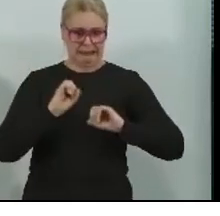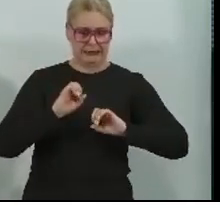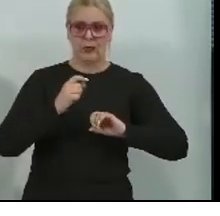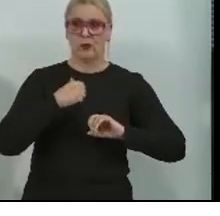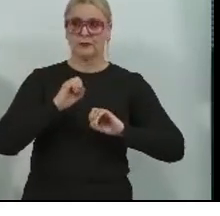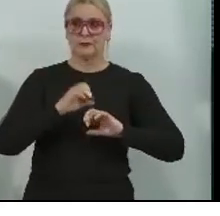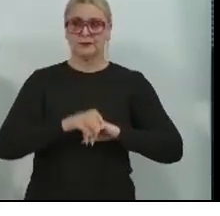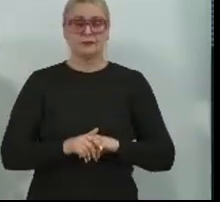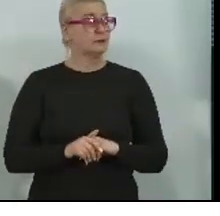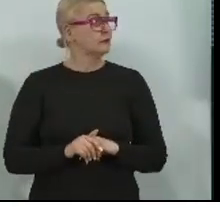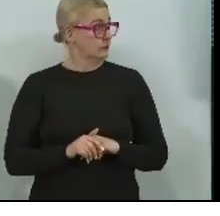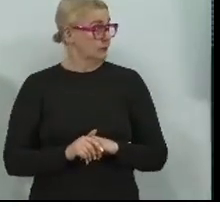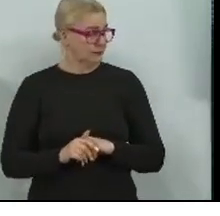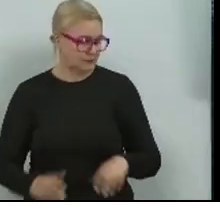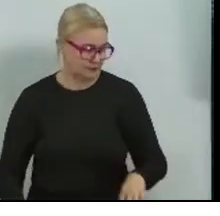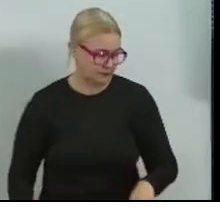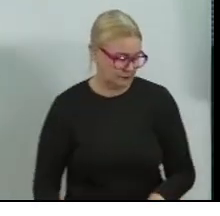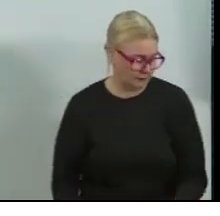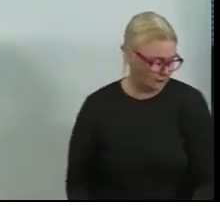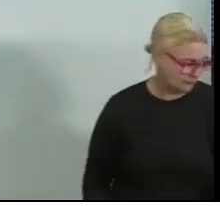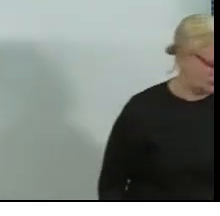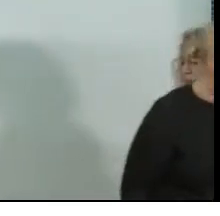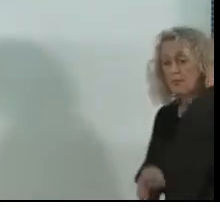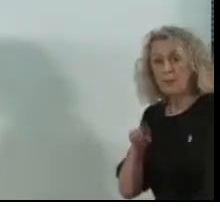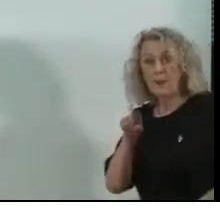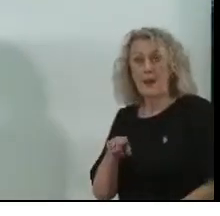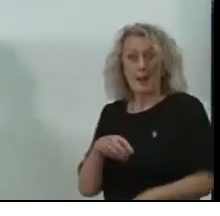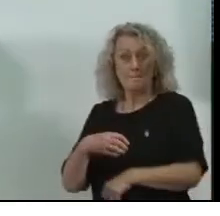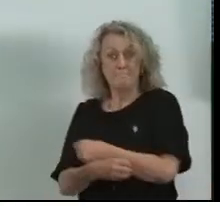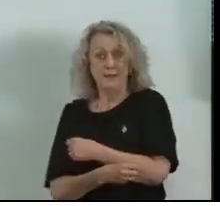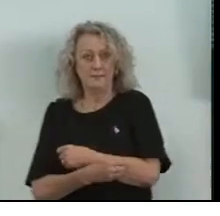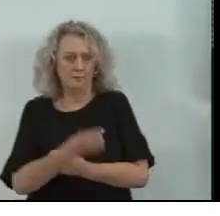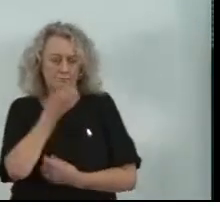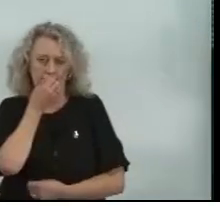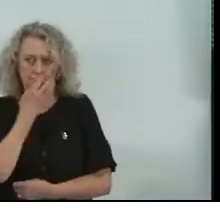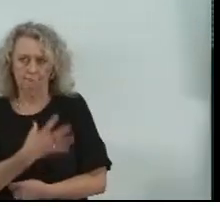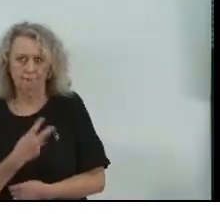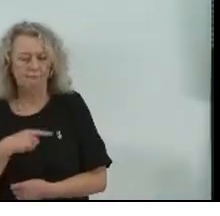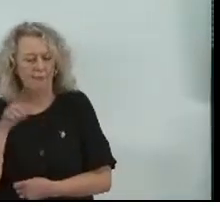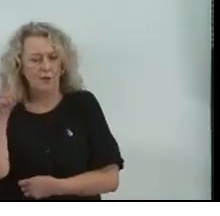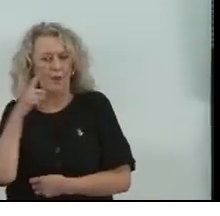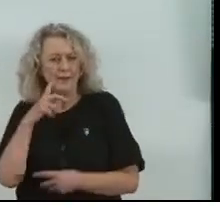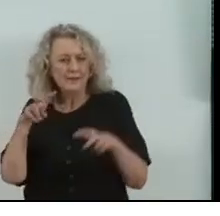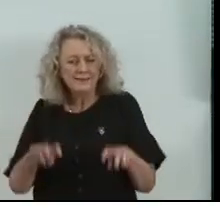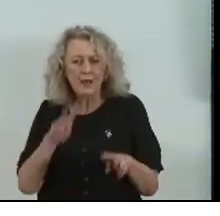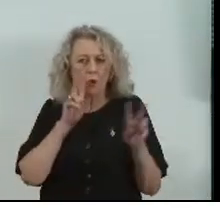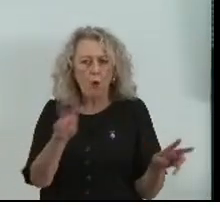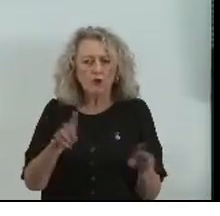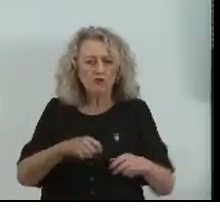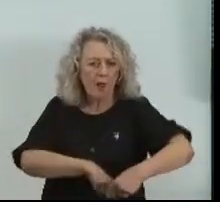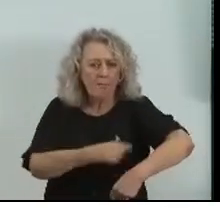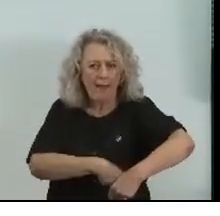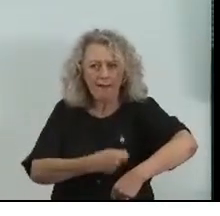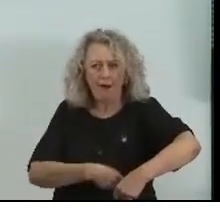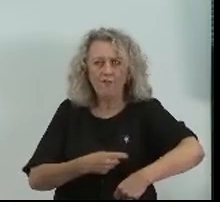[VIDEO]: Wheelchair rugby paralympic Aaron Fitz is sitting at home watching Bake Off when the furniture rises up and crashes against the ceiling.